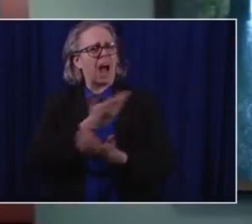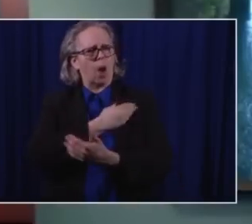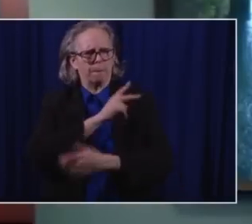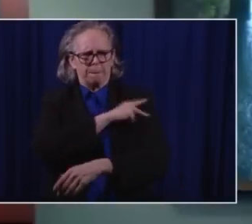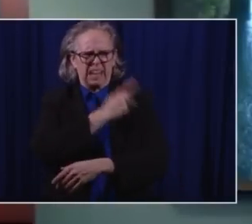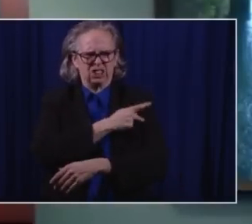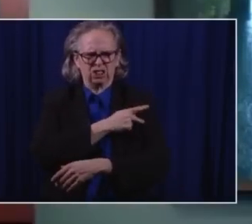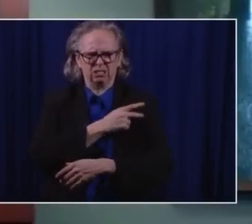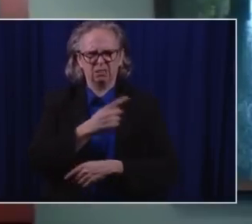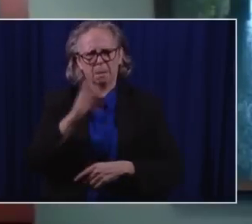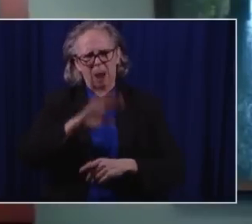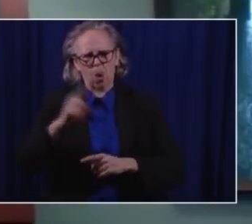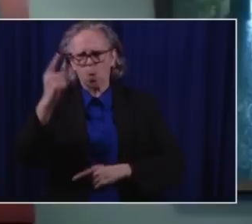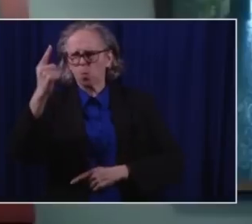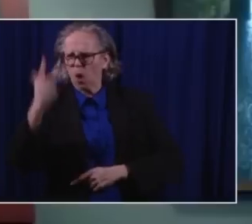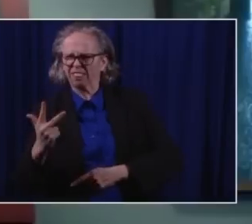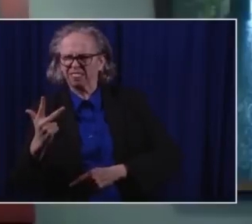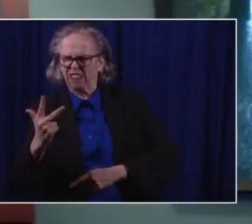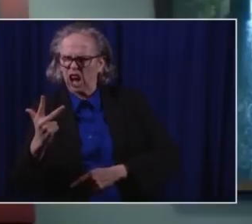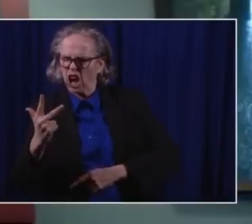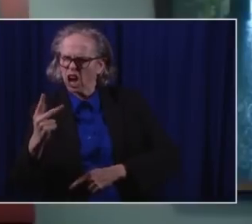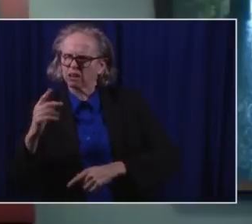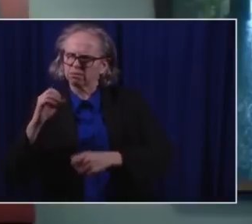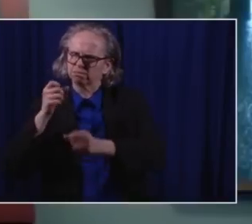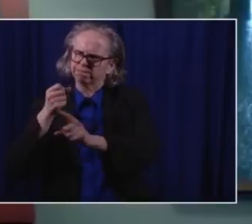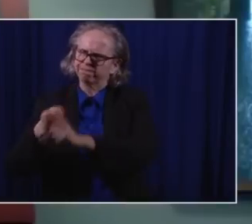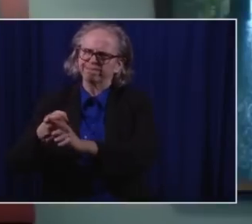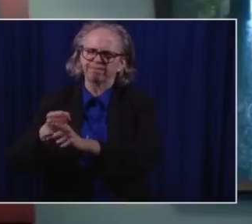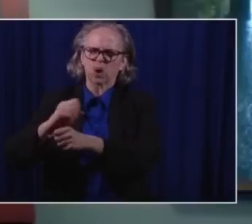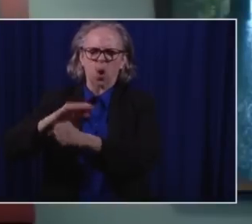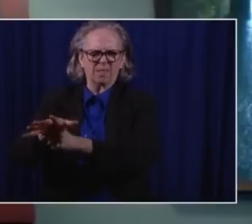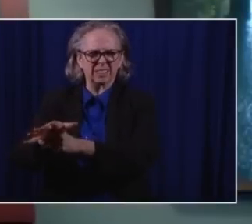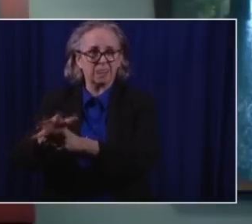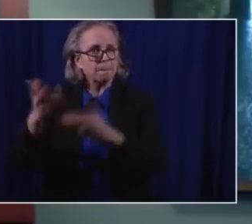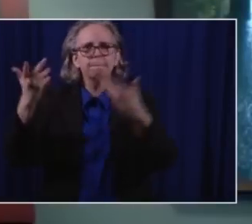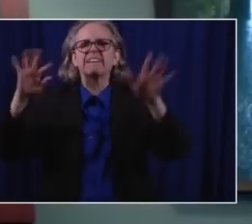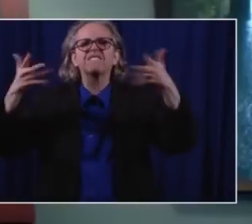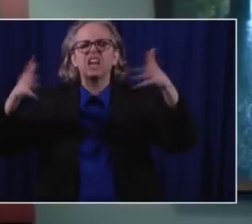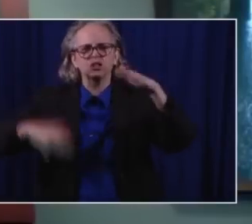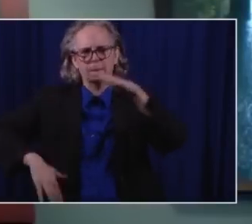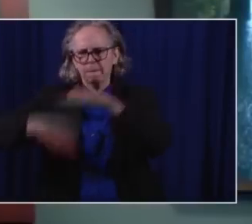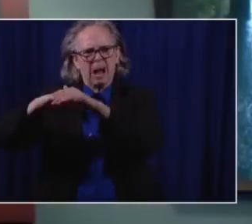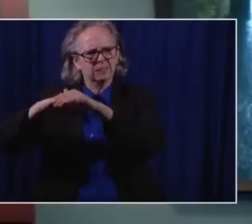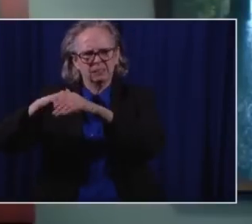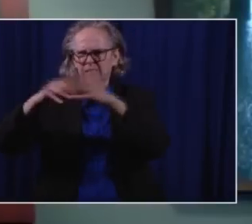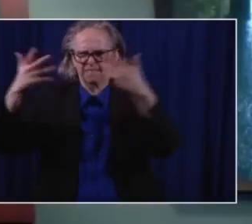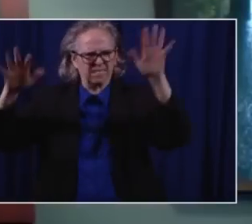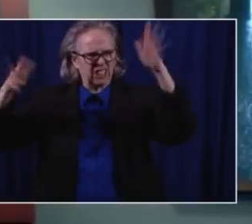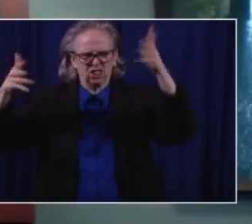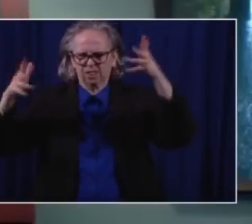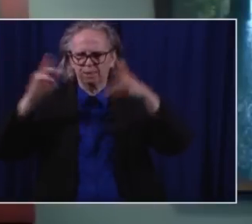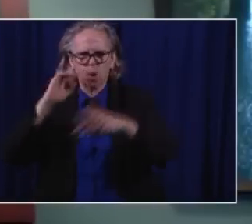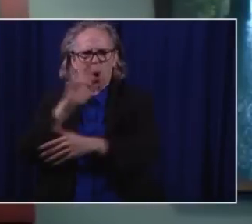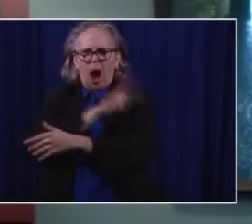about and seeing is exactly what we're seeing here Saint ritas so right now about a 3rd of our inpatient sense as covid